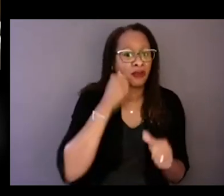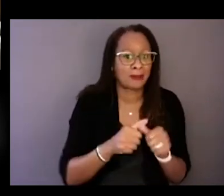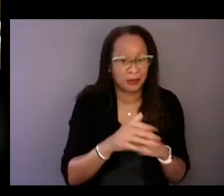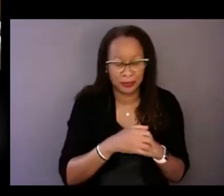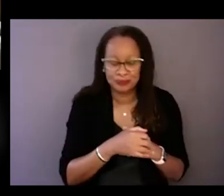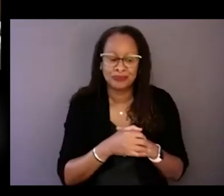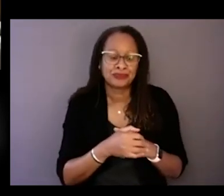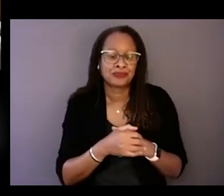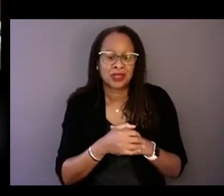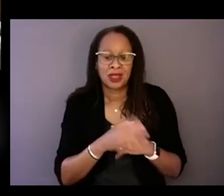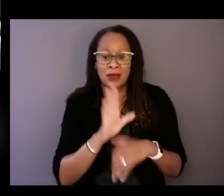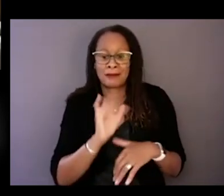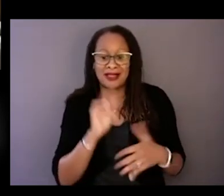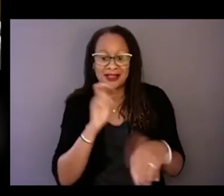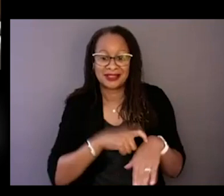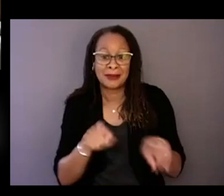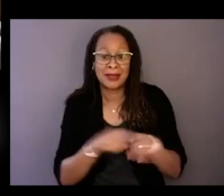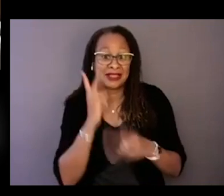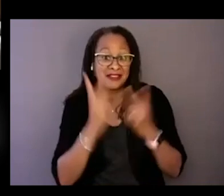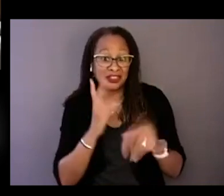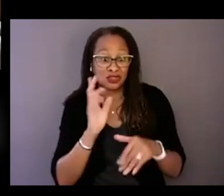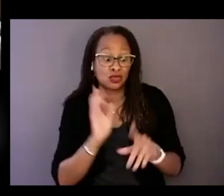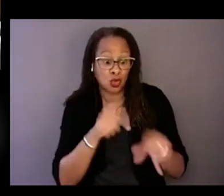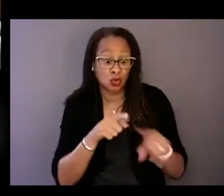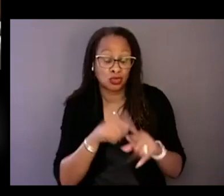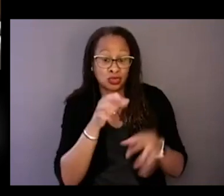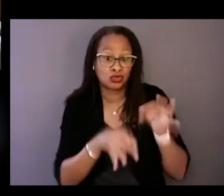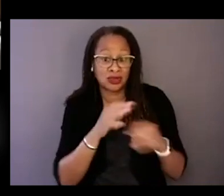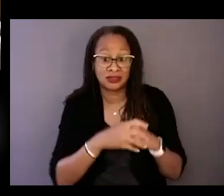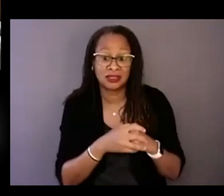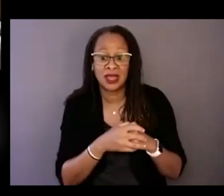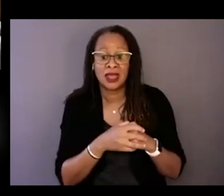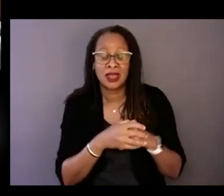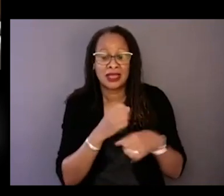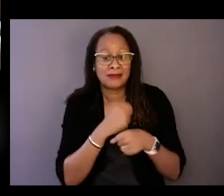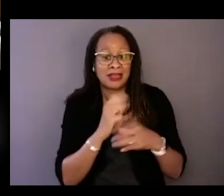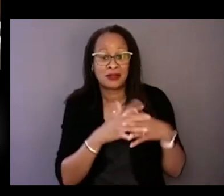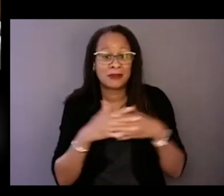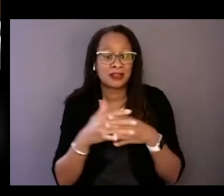by the time as the viewer you were revisiting the trial and the O.J. in America film you were bringing fresh perspective, new insights,